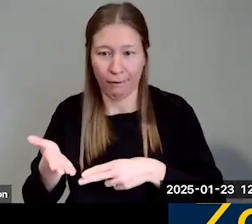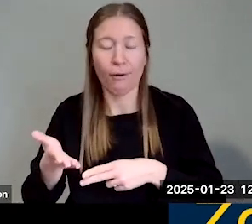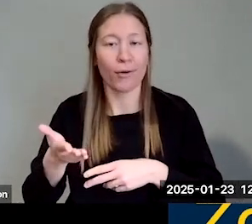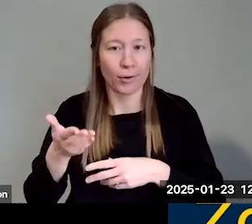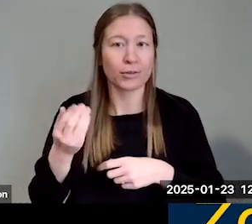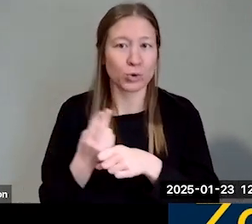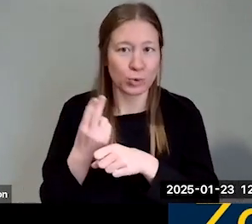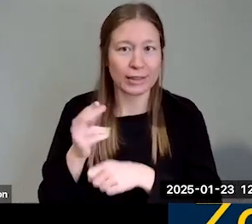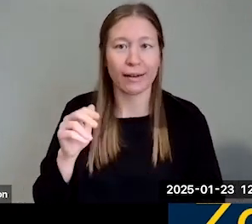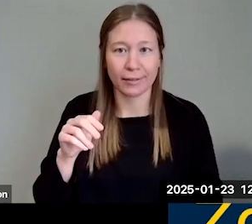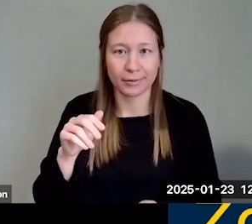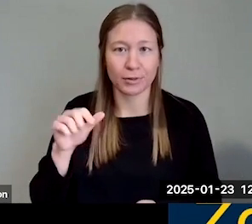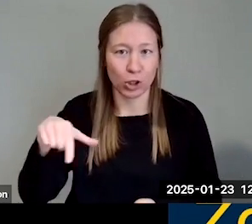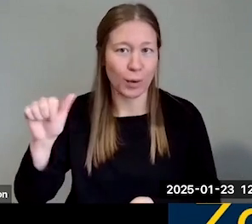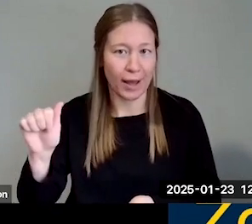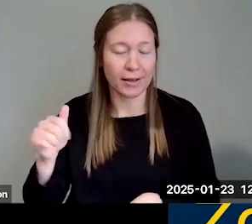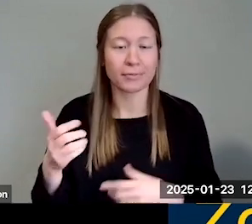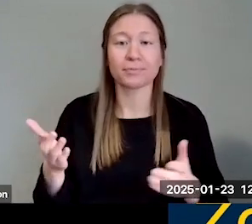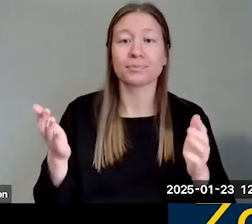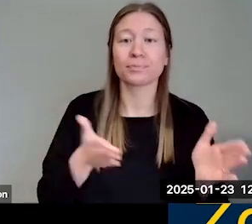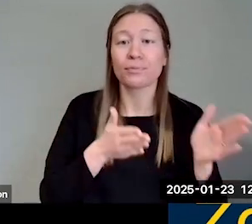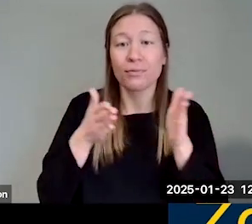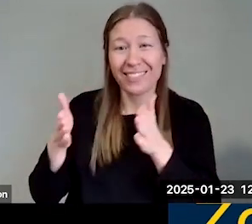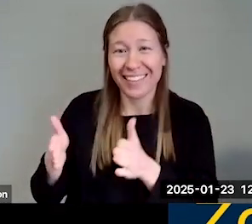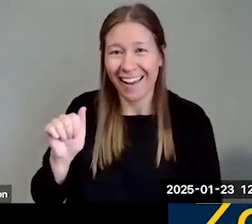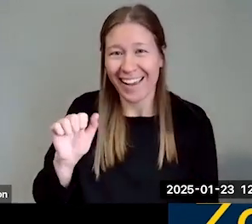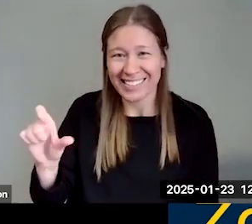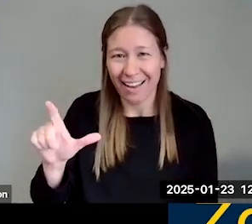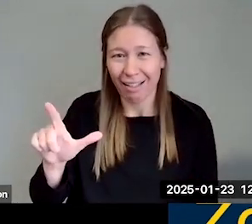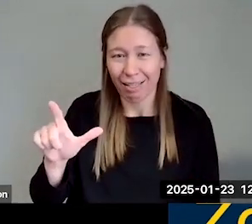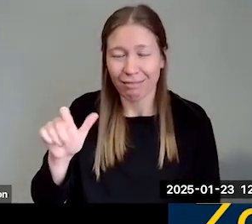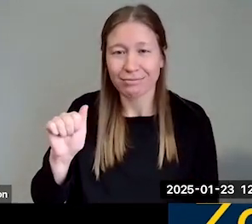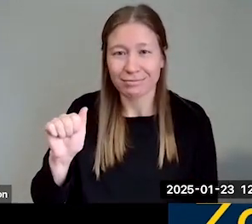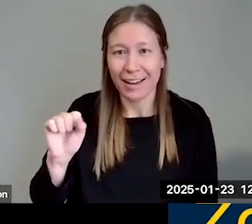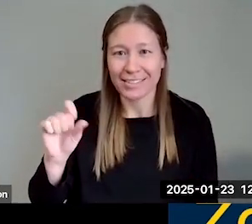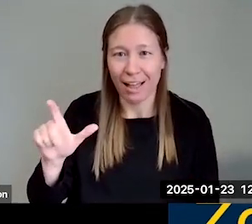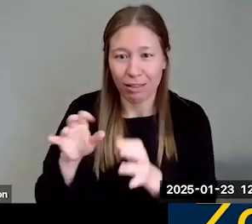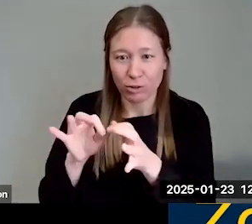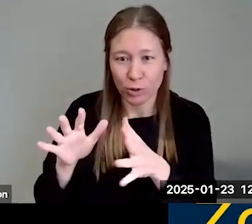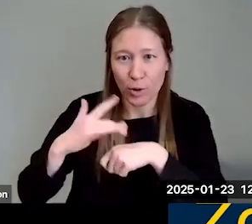ASL interpretation is available and can be utilized by clicking interpretation